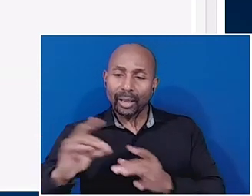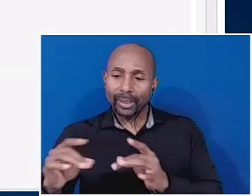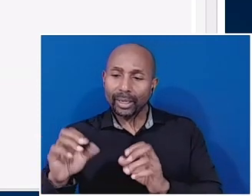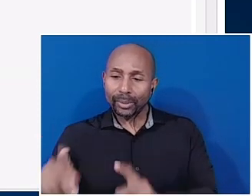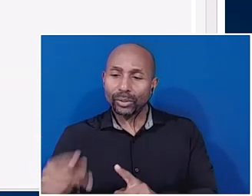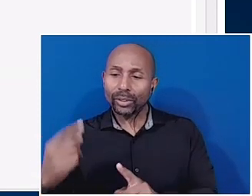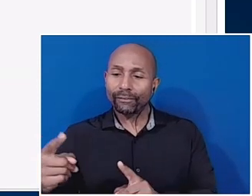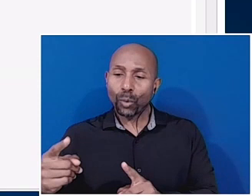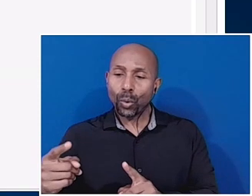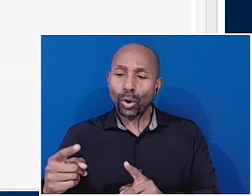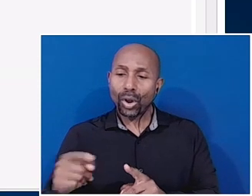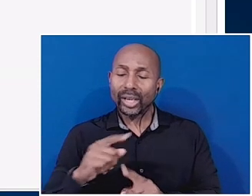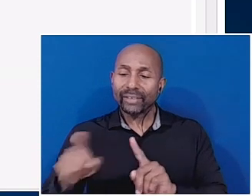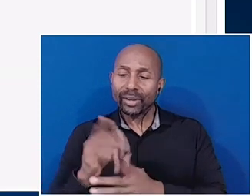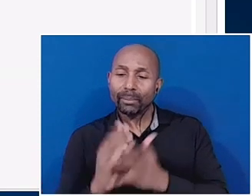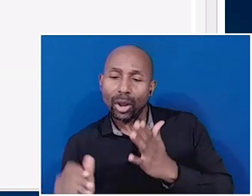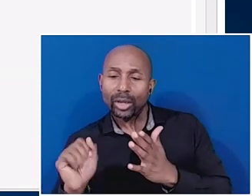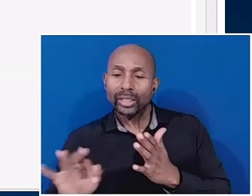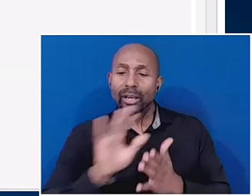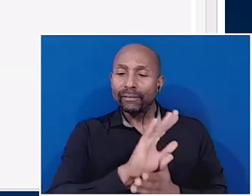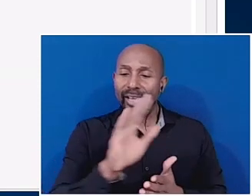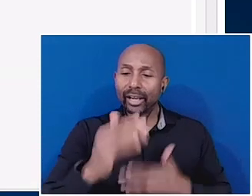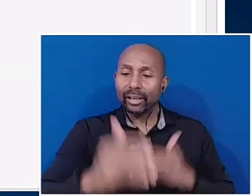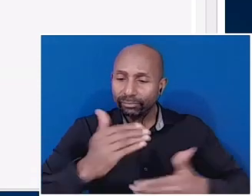public wants to give and the agency is able to manage.